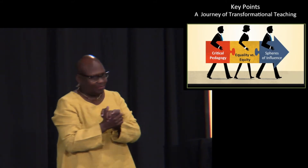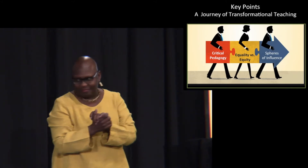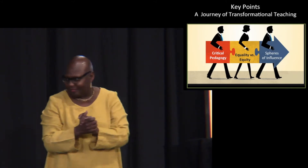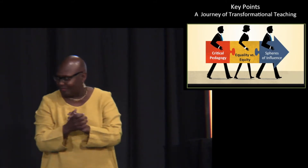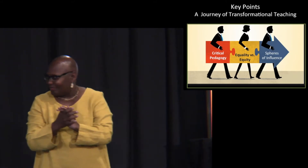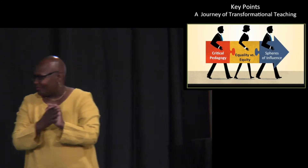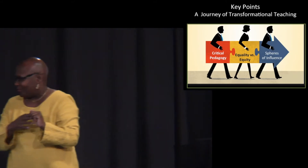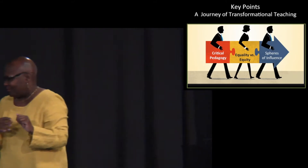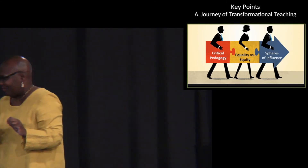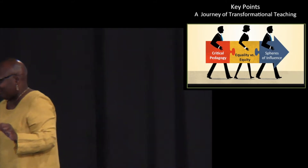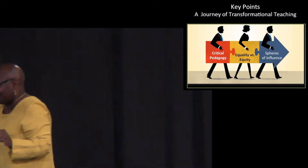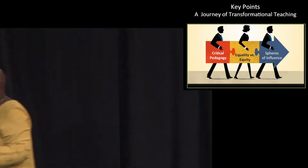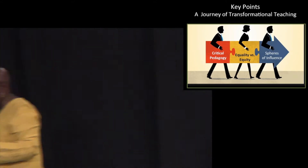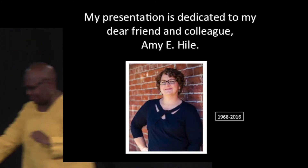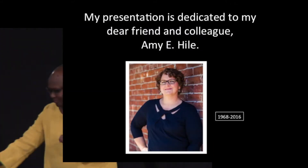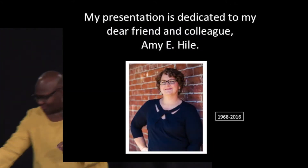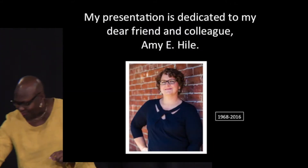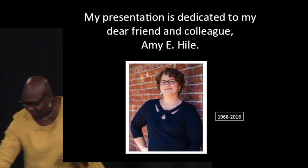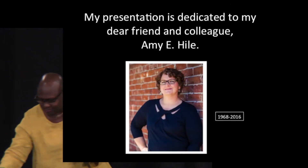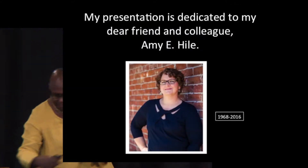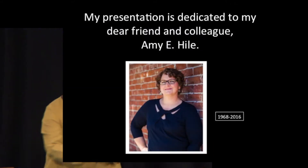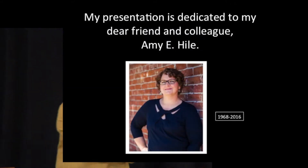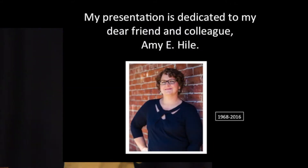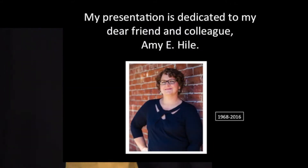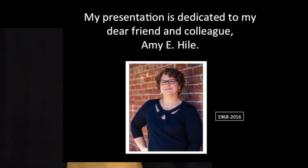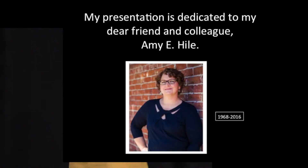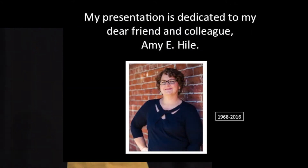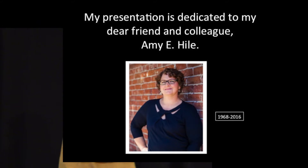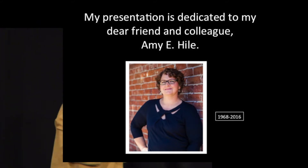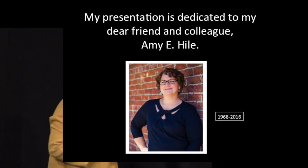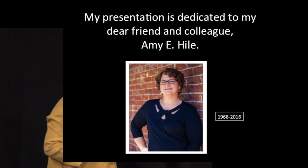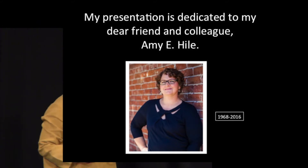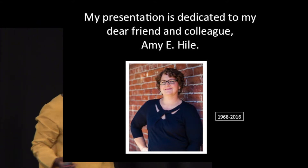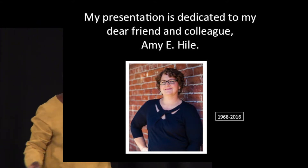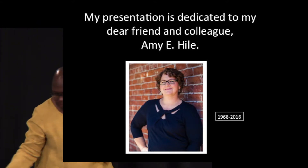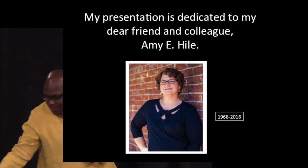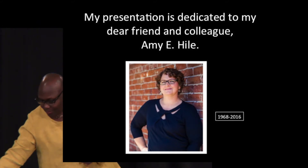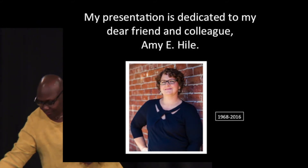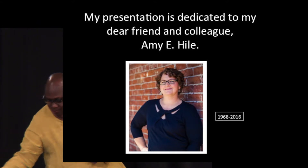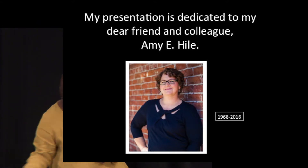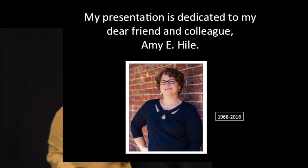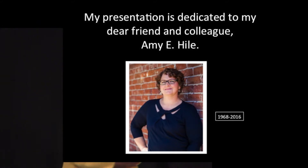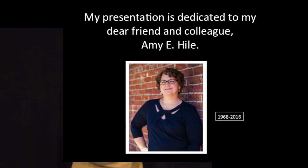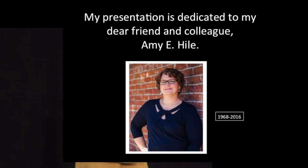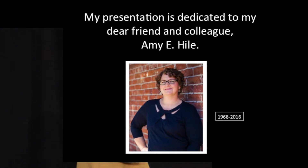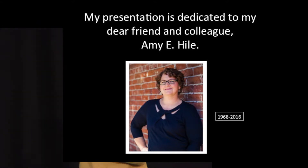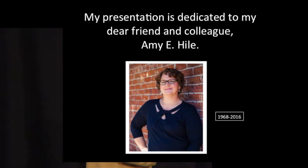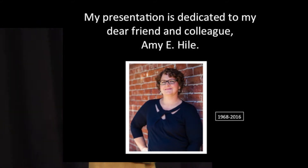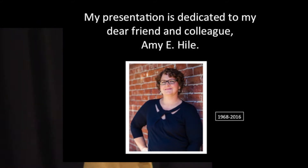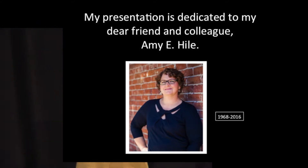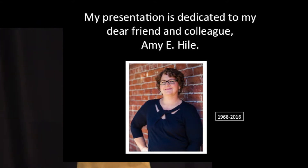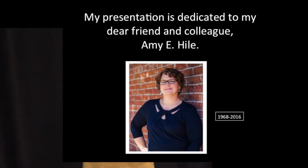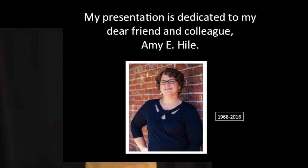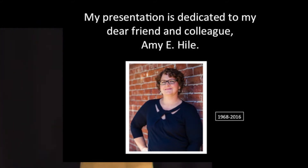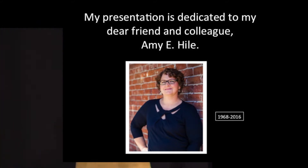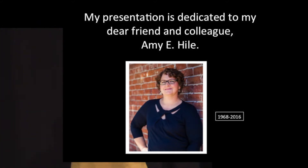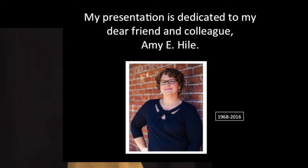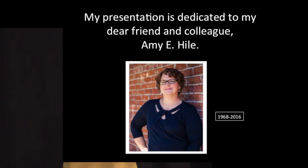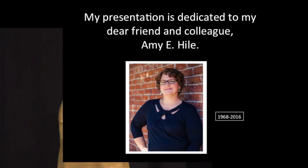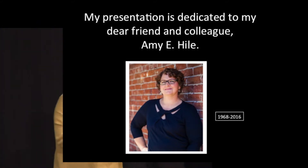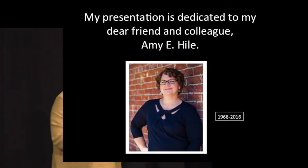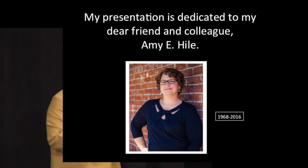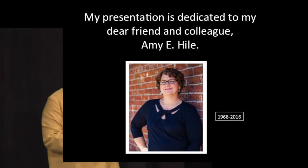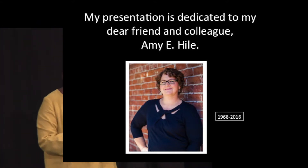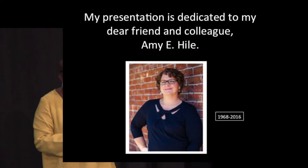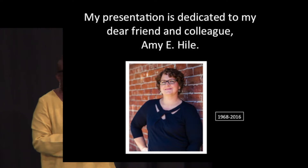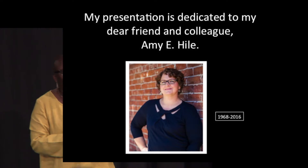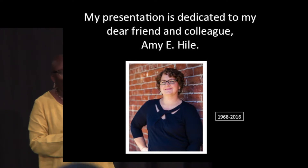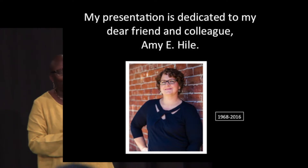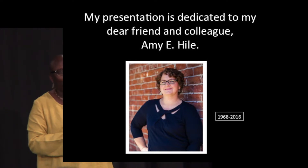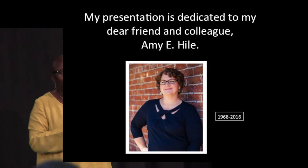The second being equality versus equity and the third is a discussion of spheres of influence.